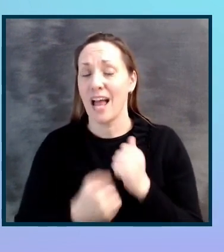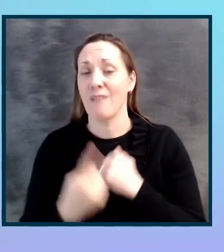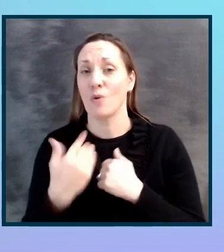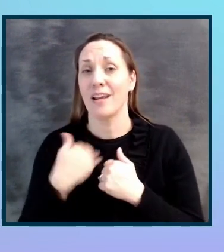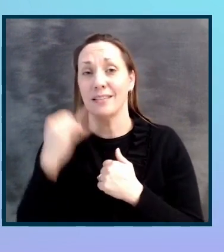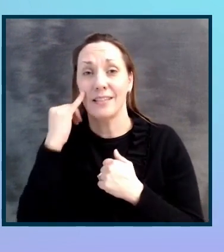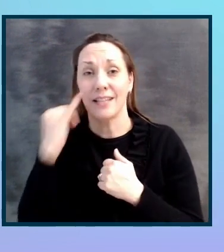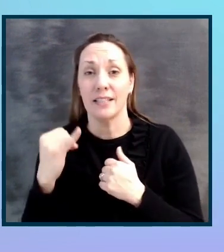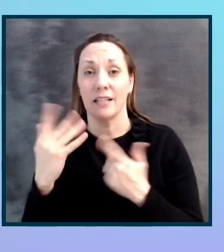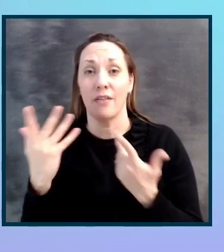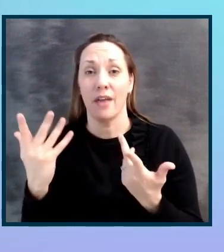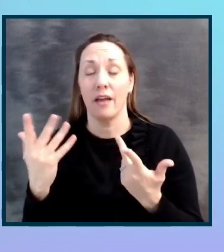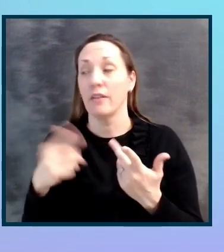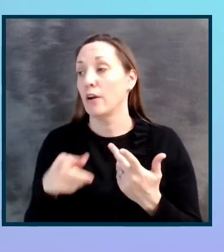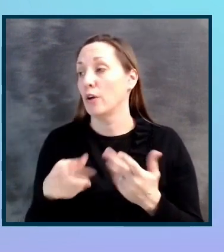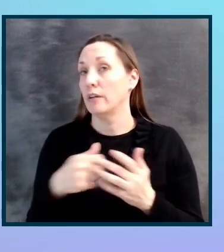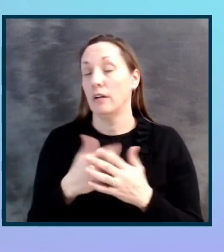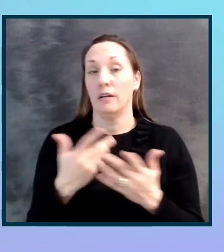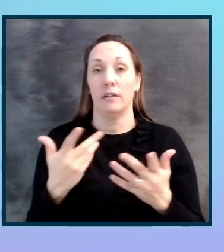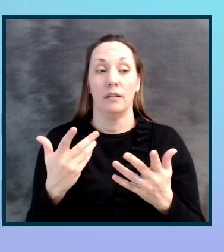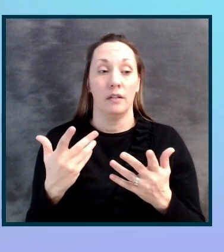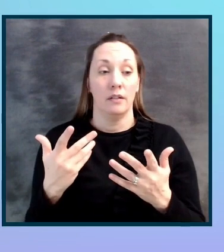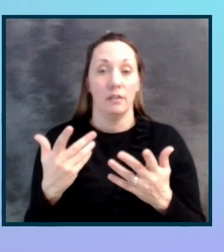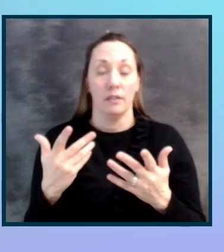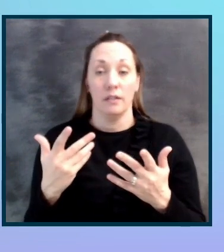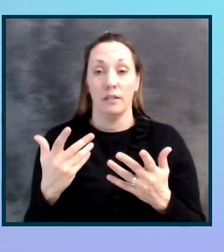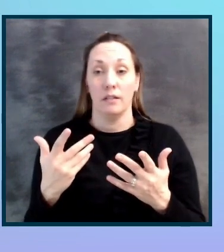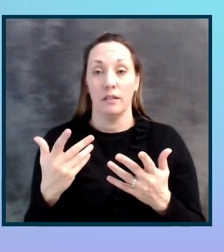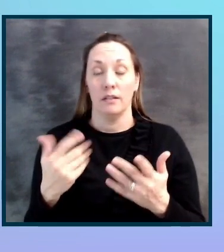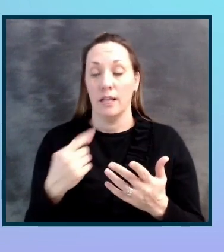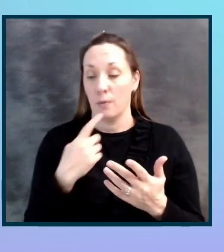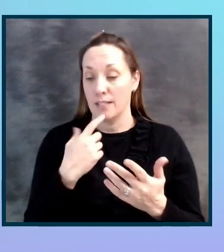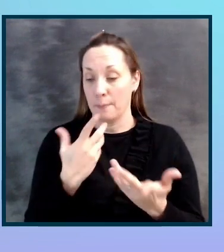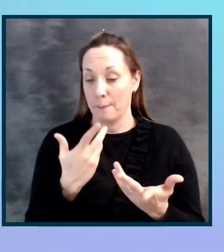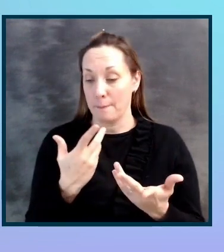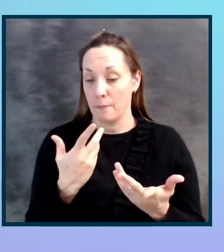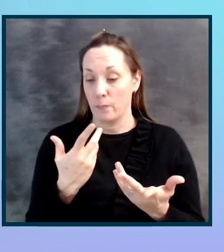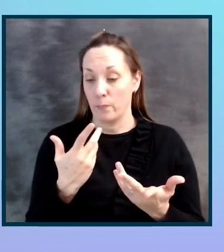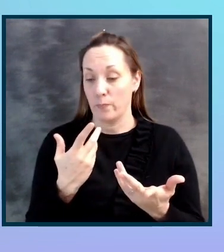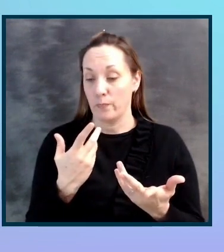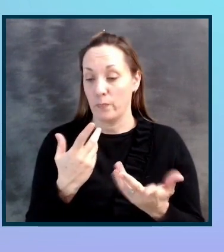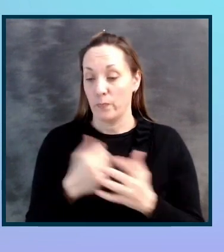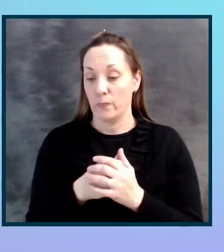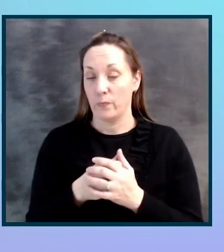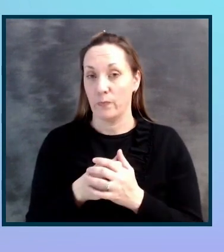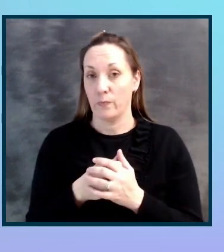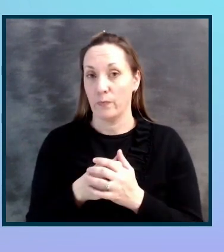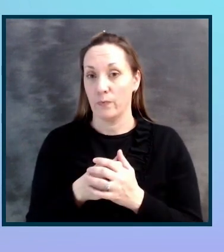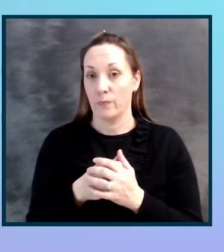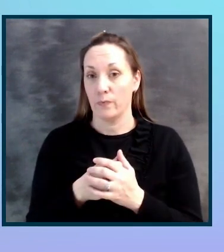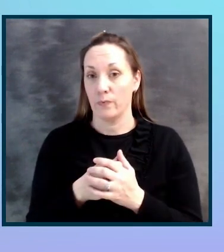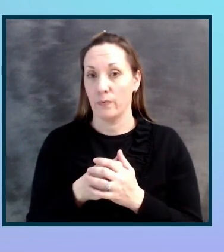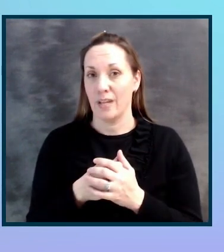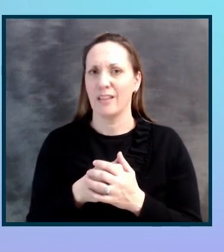that there is a, how do I say this? There is a average user, put them in a box.